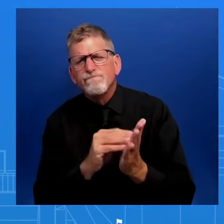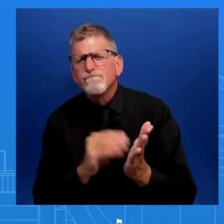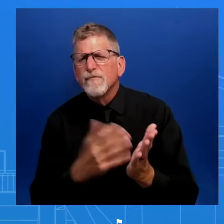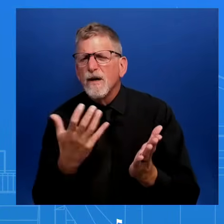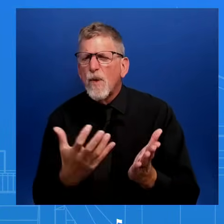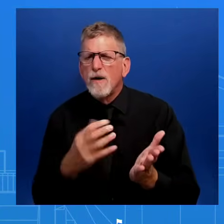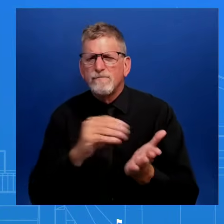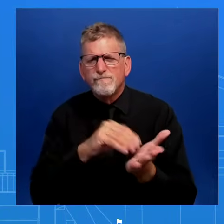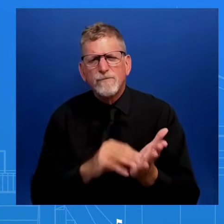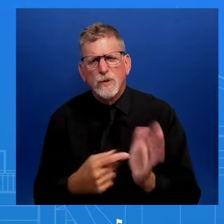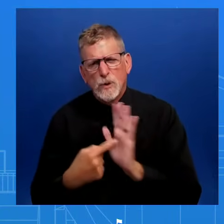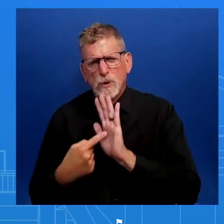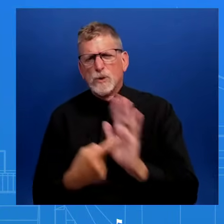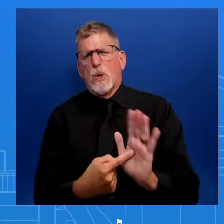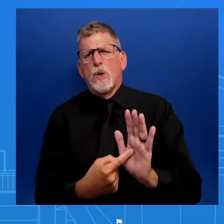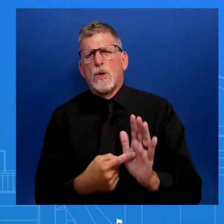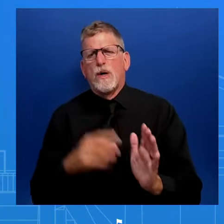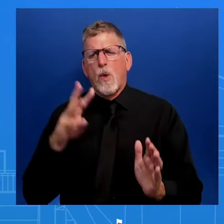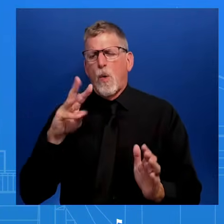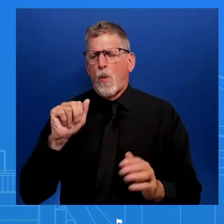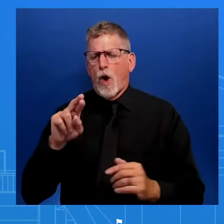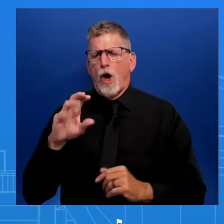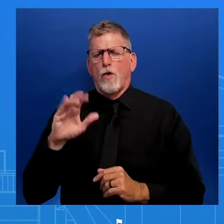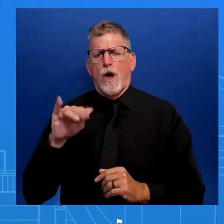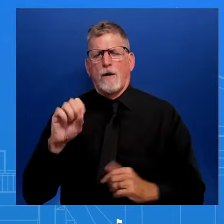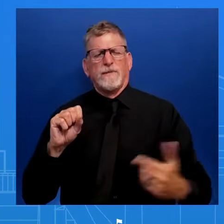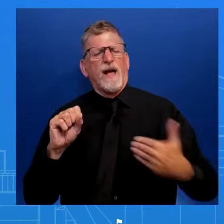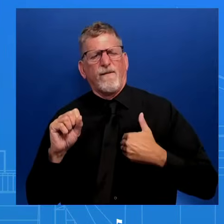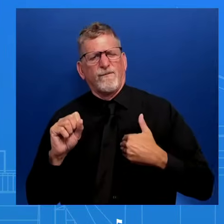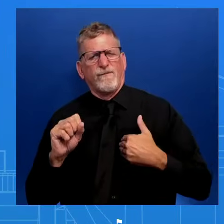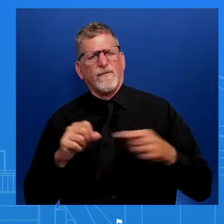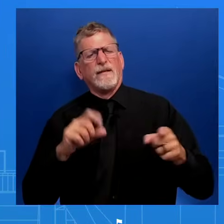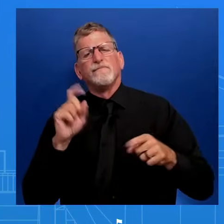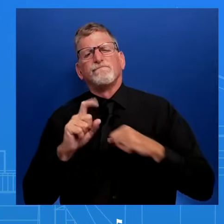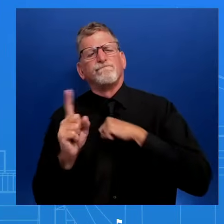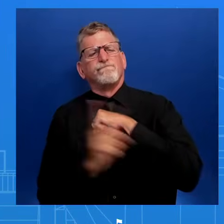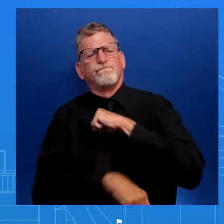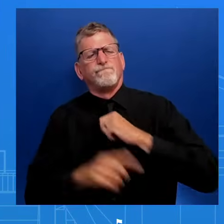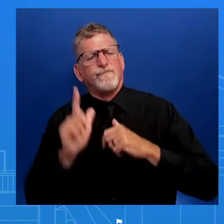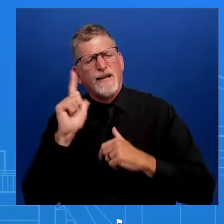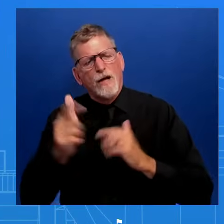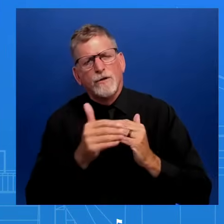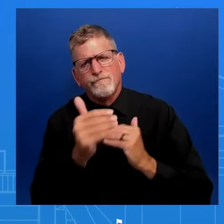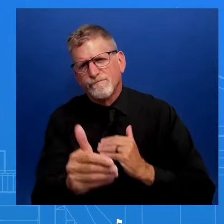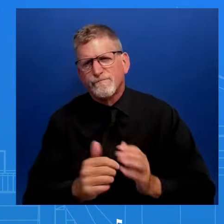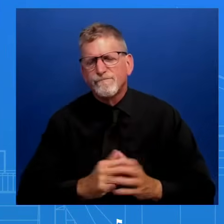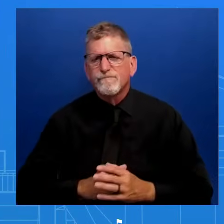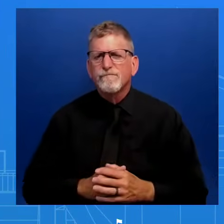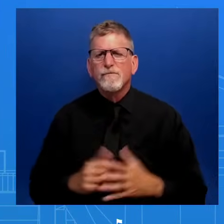so we can do a little bit deeper dive on what the President is doing tomorrow. The Press: Great. Thank you so much for your time. Ms. Jean-Pierre: Thank you so much, Lana.